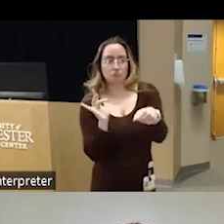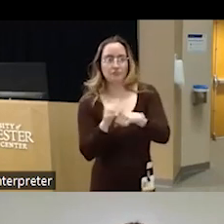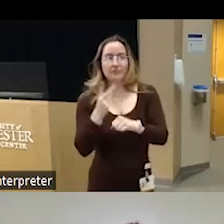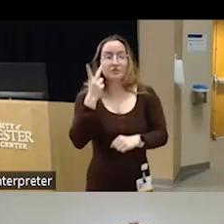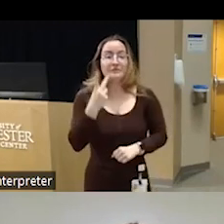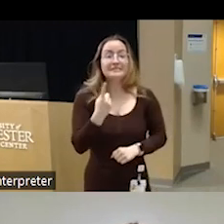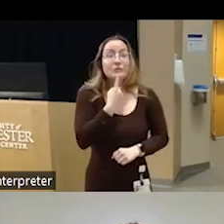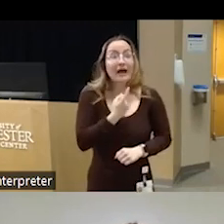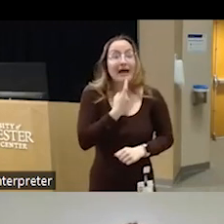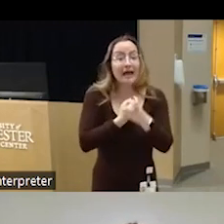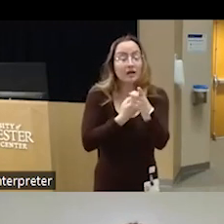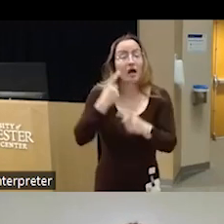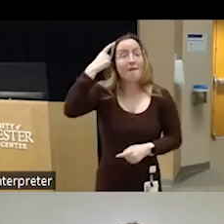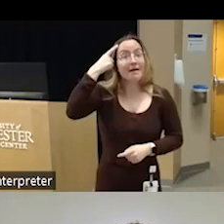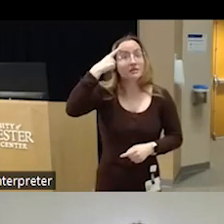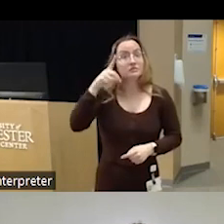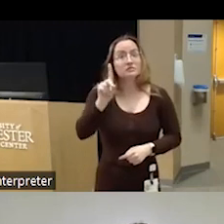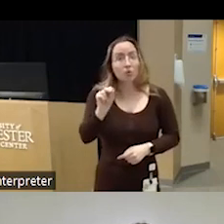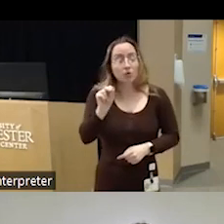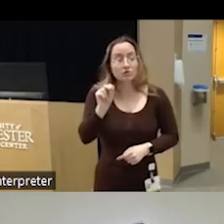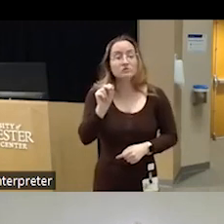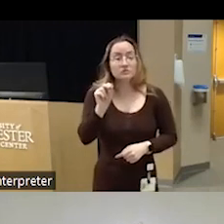and they actually have the onset early in life.